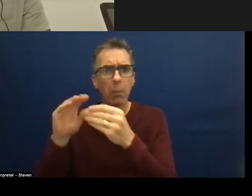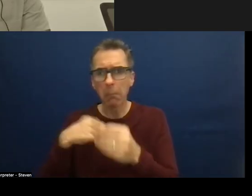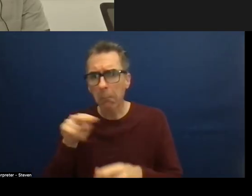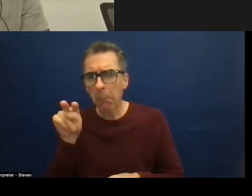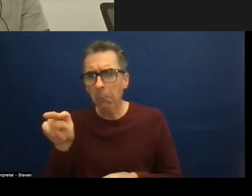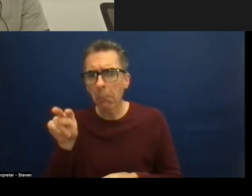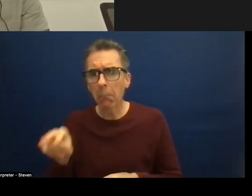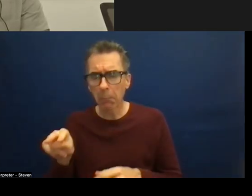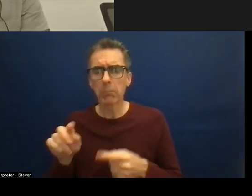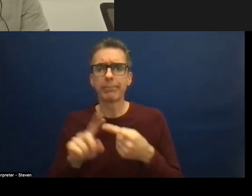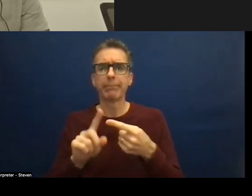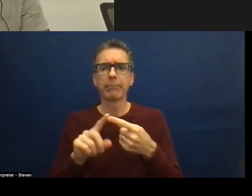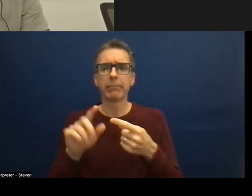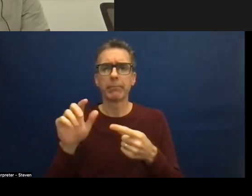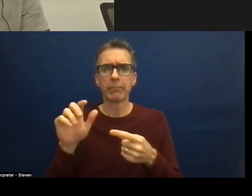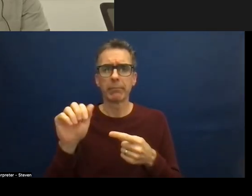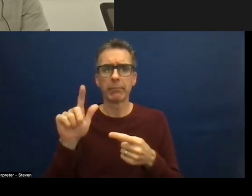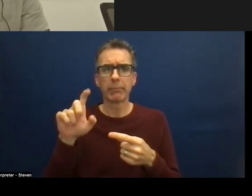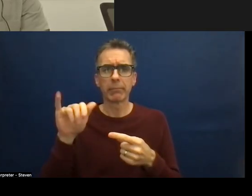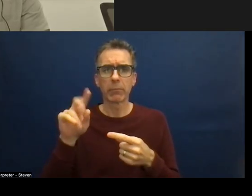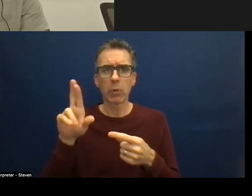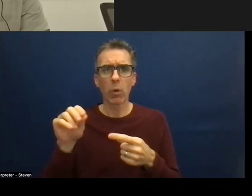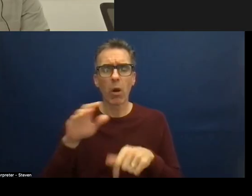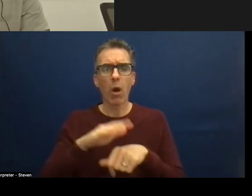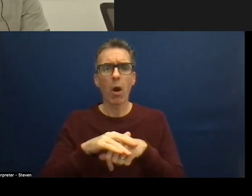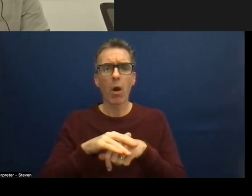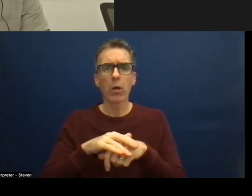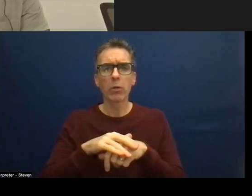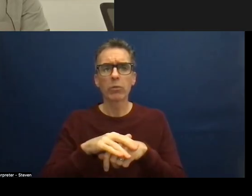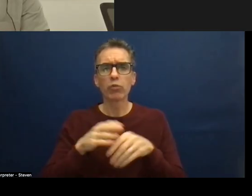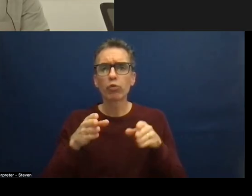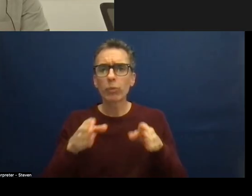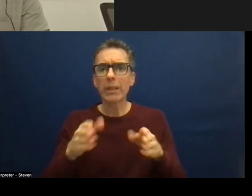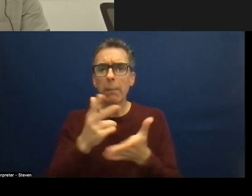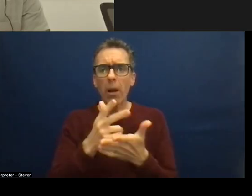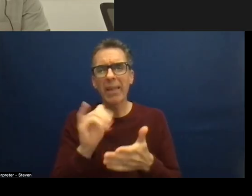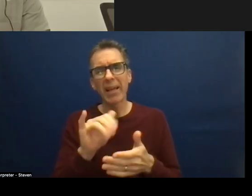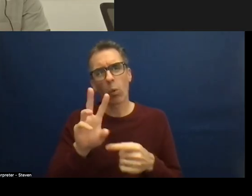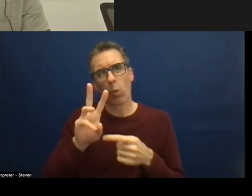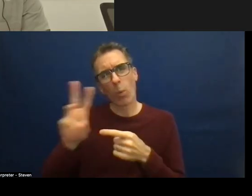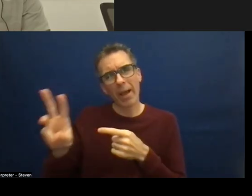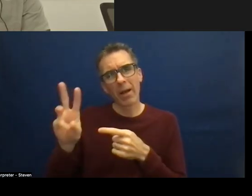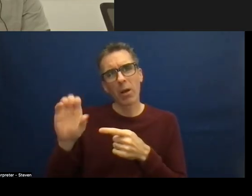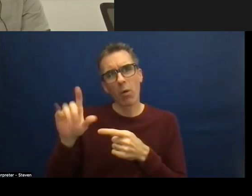I saw one from Alejandra on street parking but that was related to West Colfax. Not sure if you had anything to elaborate.